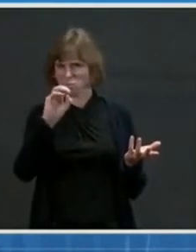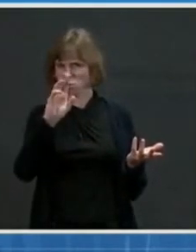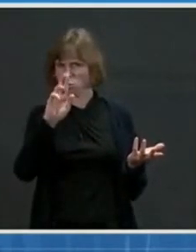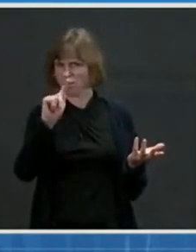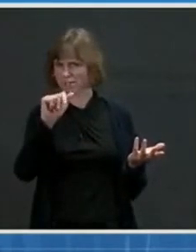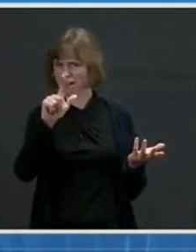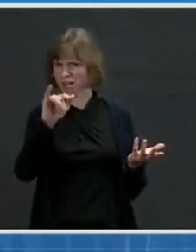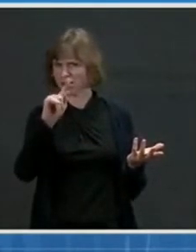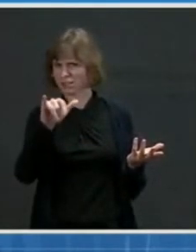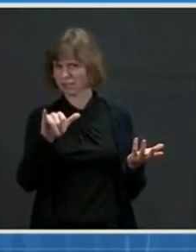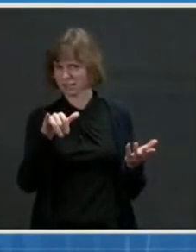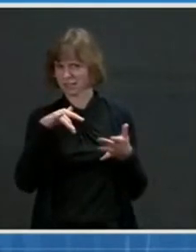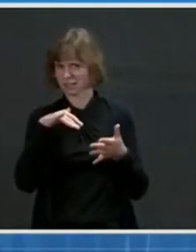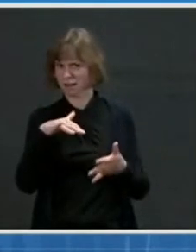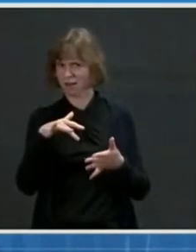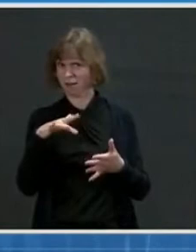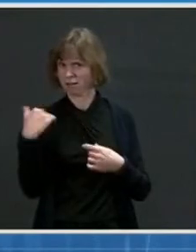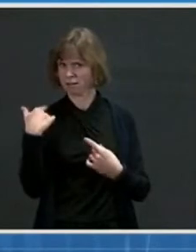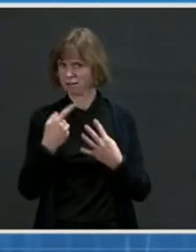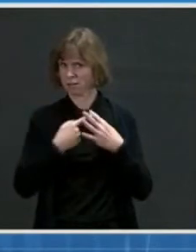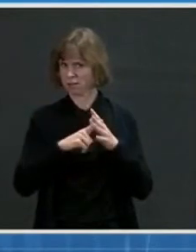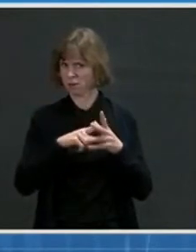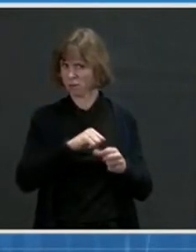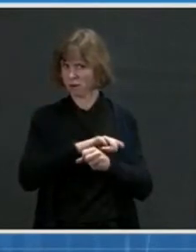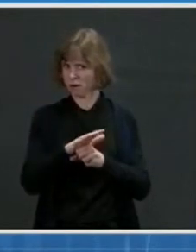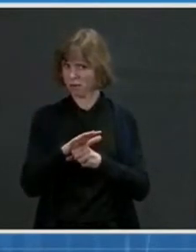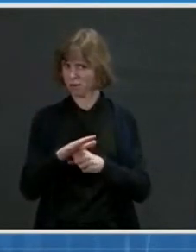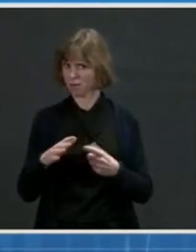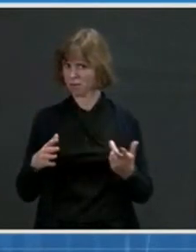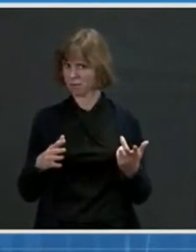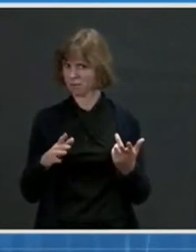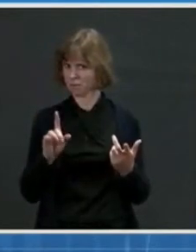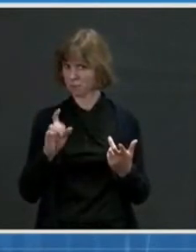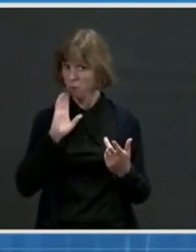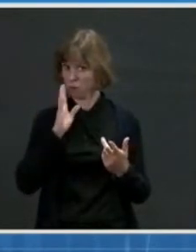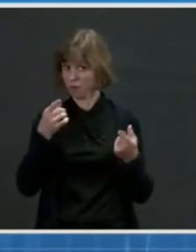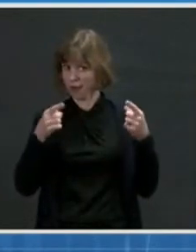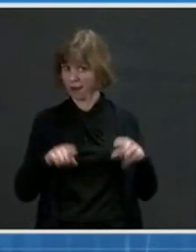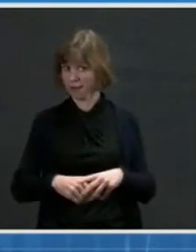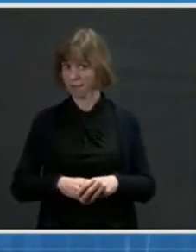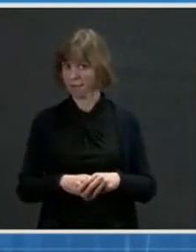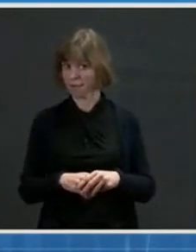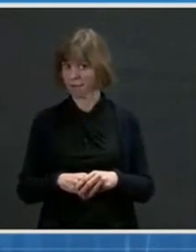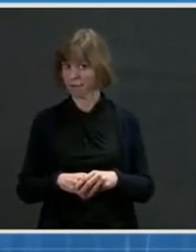COVID-19 IN THIS COUNTRY. AND I ALSO HAVEN'T SEEN A MORTALITY STUDY DONE YET, SINCE